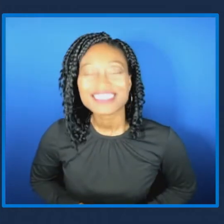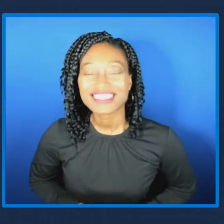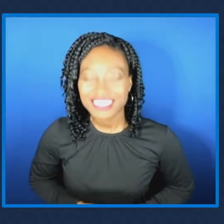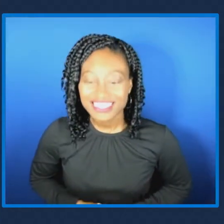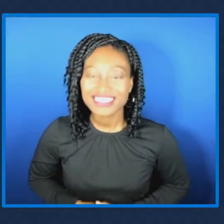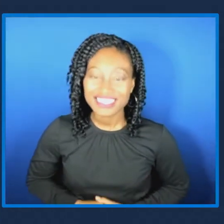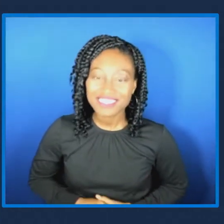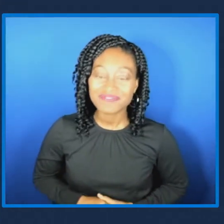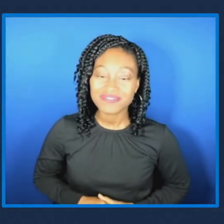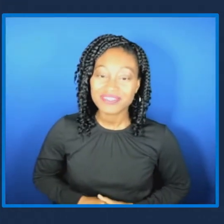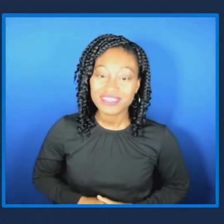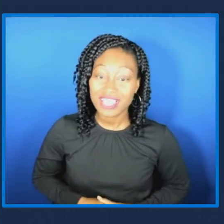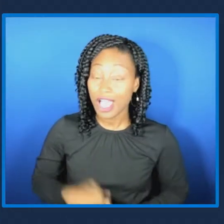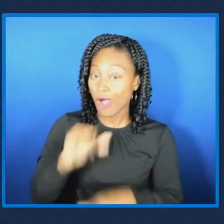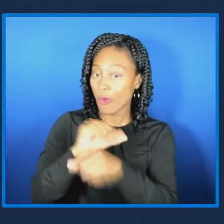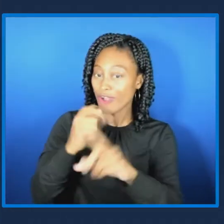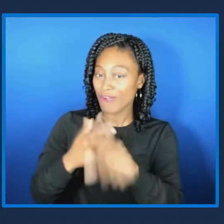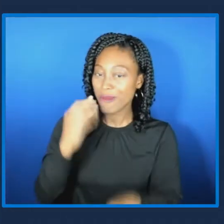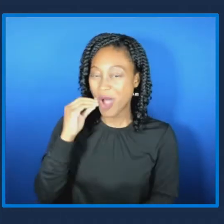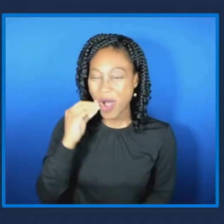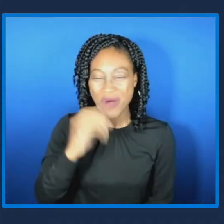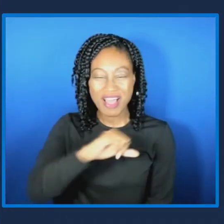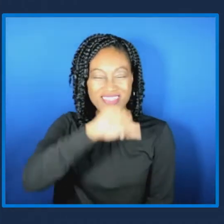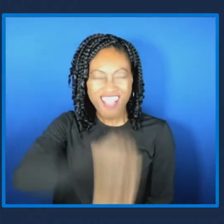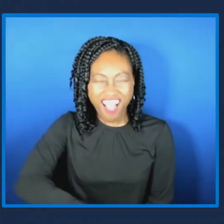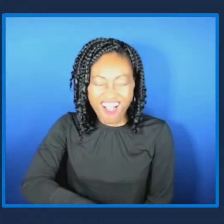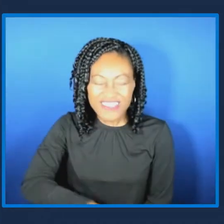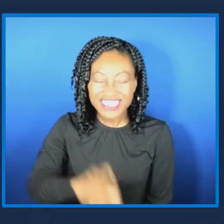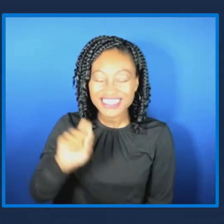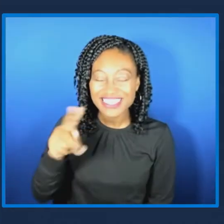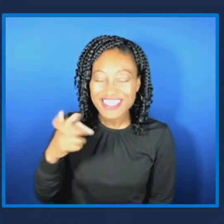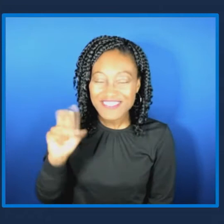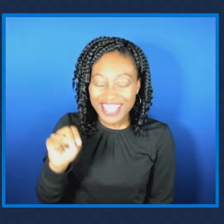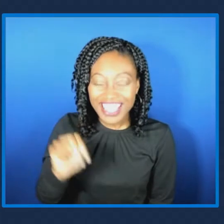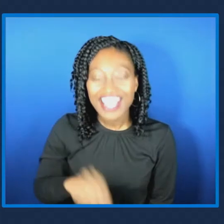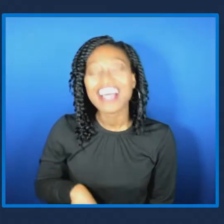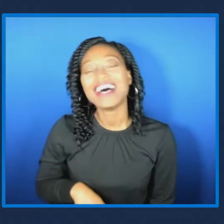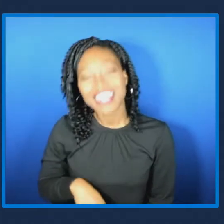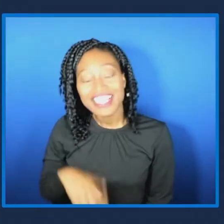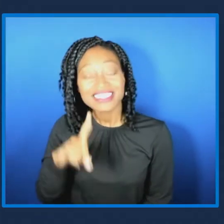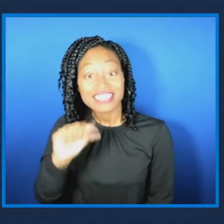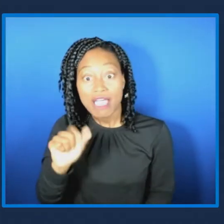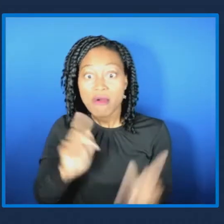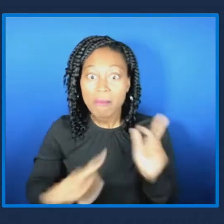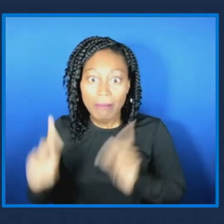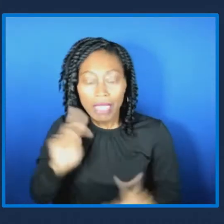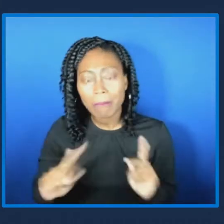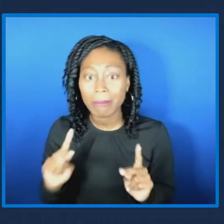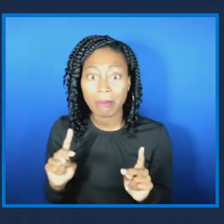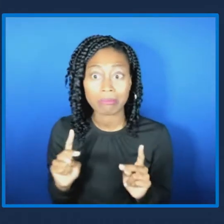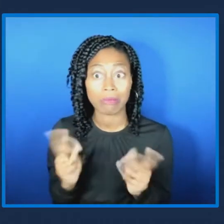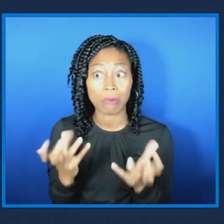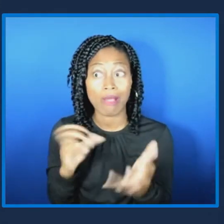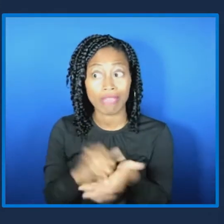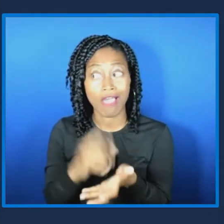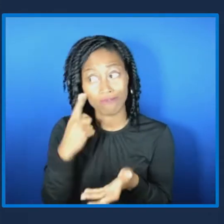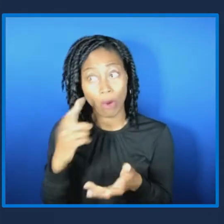Work from home, I love that Steven. This is what disabled folks have been asking for for years and you do it so well.